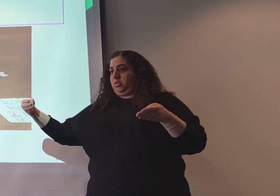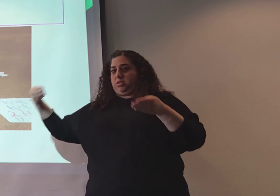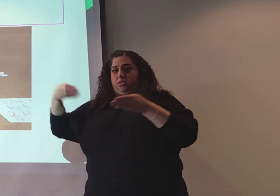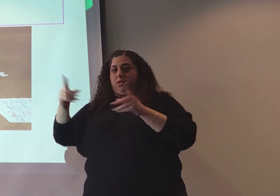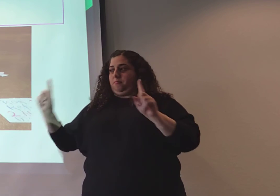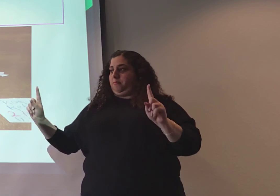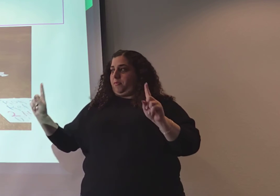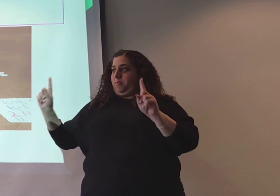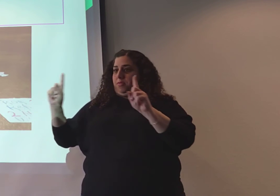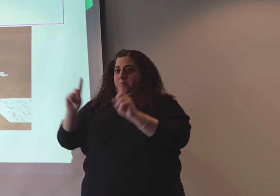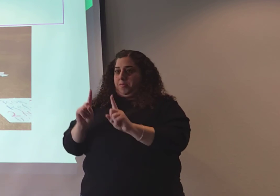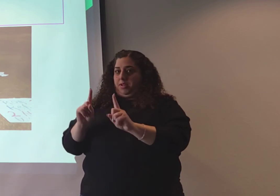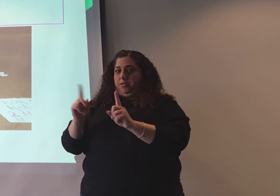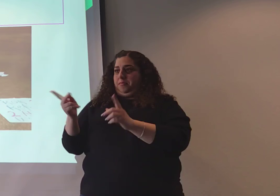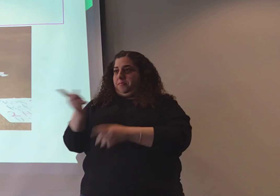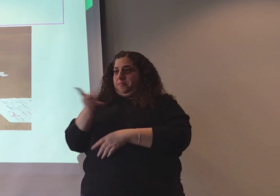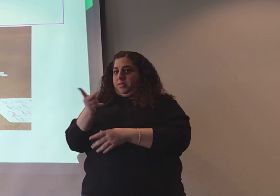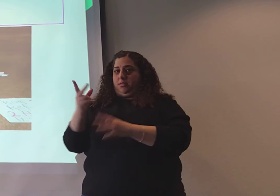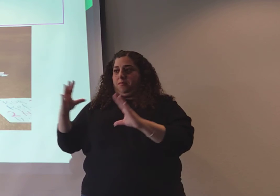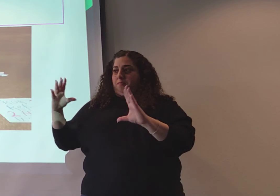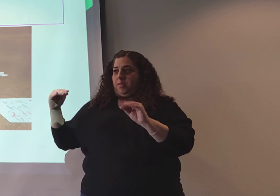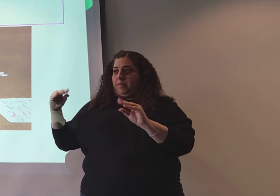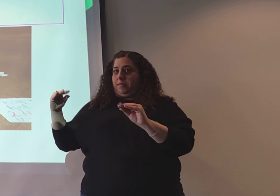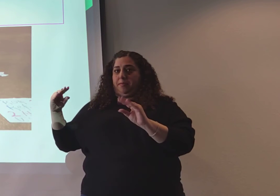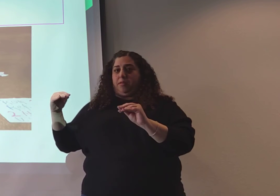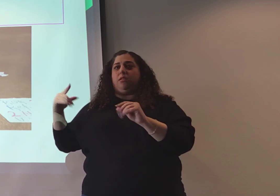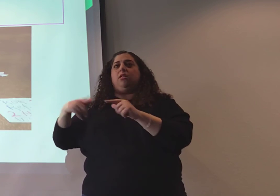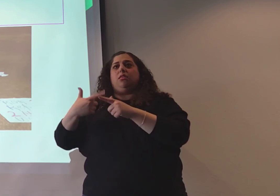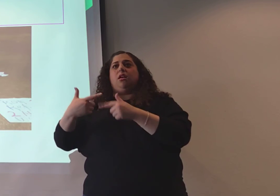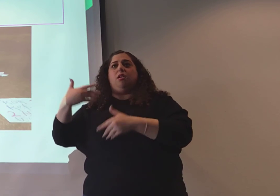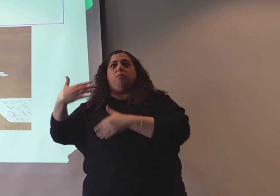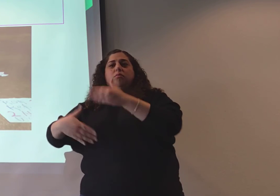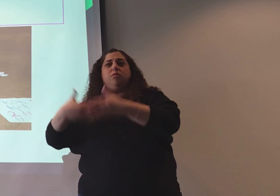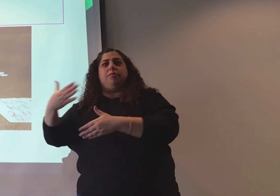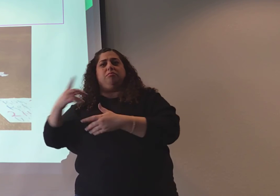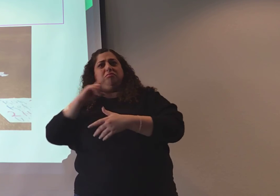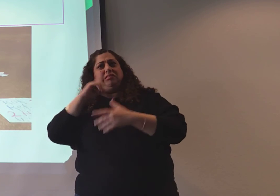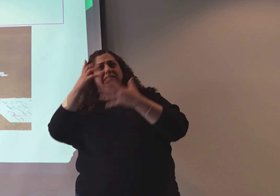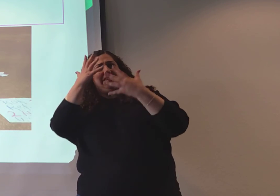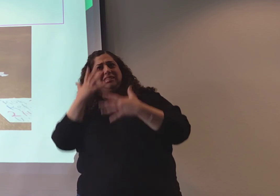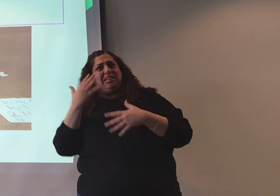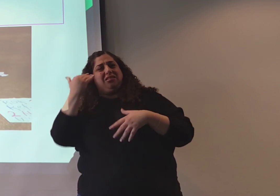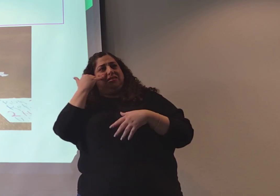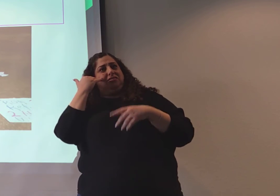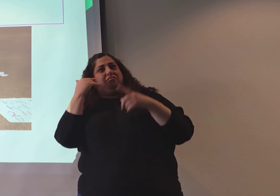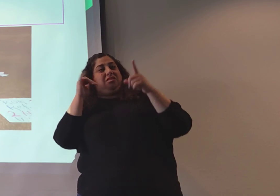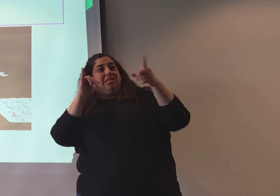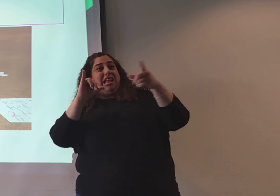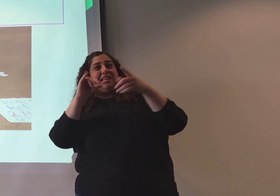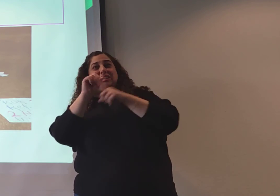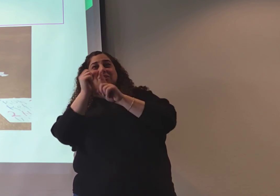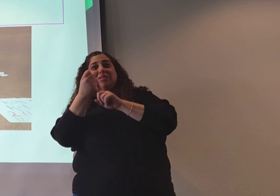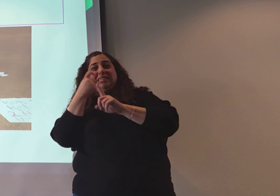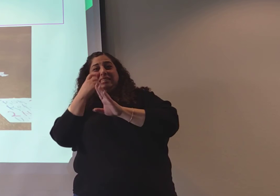They have that situation with the renter and the landlord, doesn’t necessarily mean that